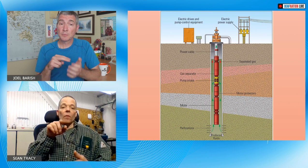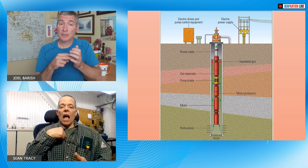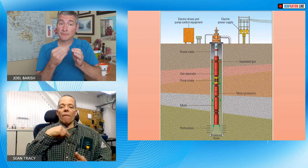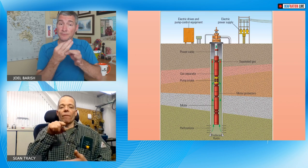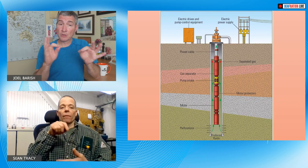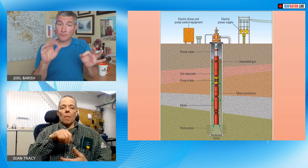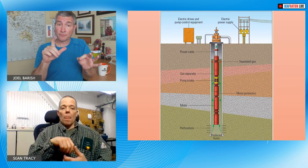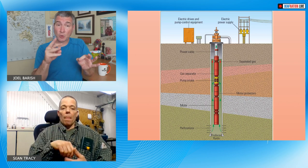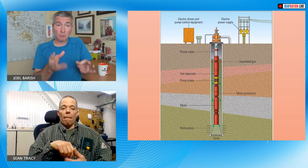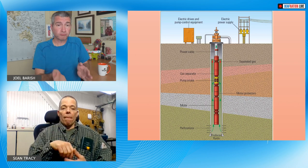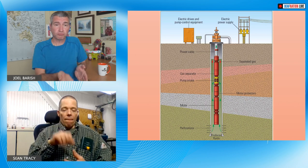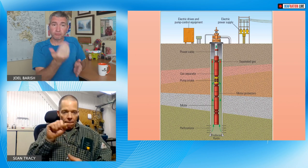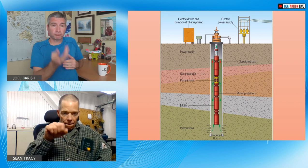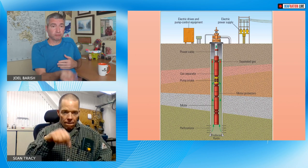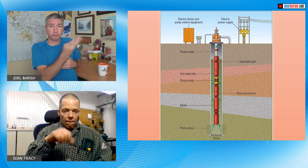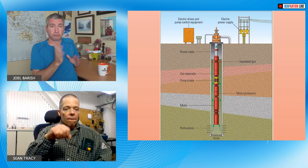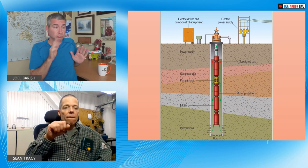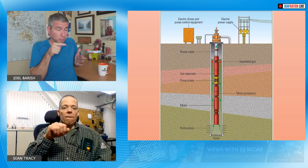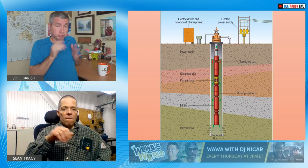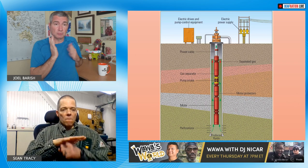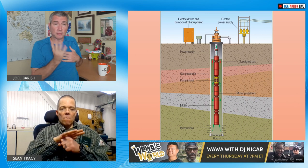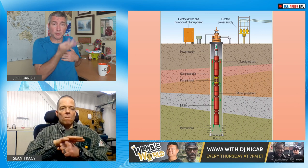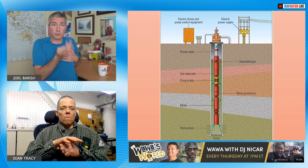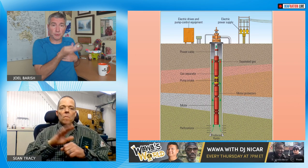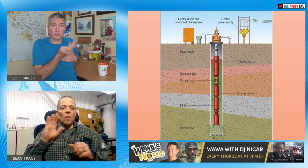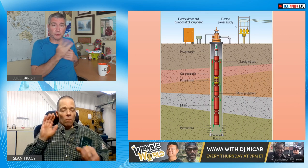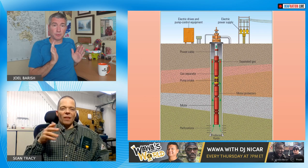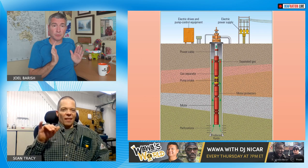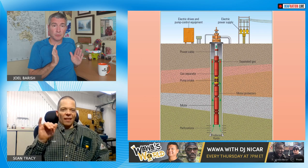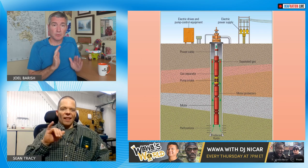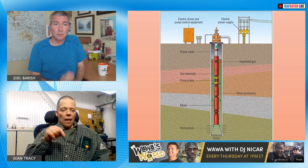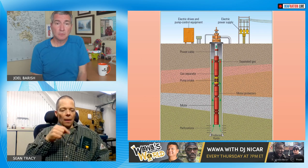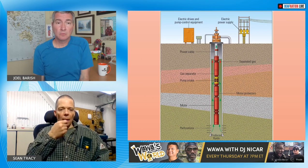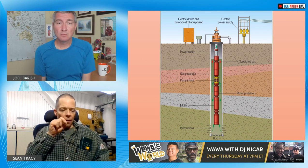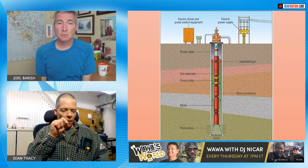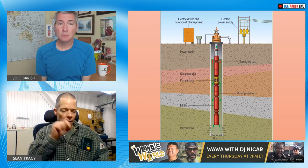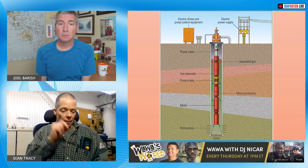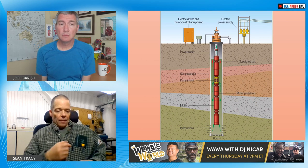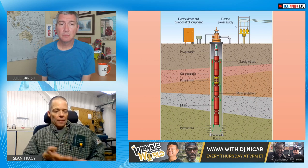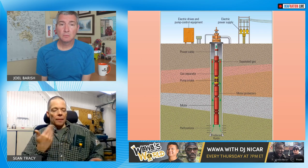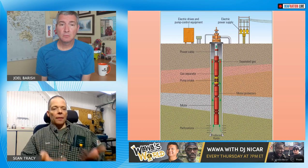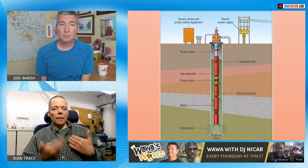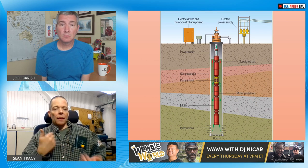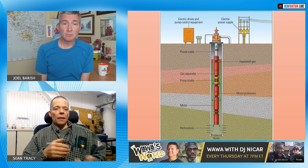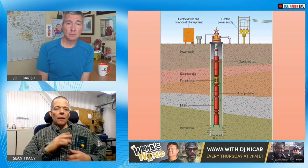With the free flow, you just let it do its thing after you drill? Yes, exactly. You drill and then whatever comes up,